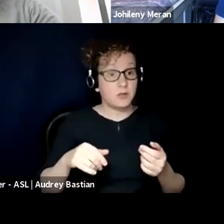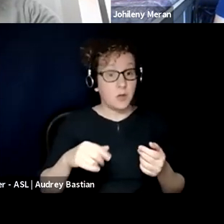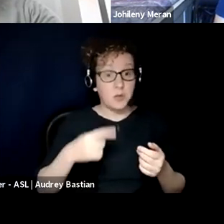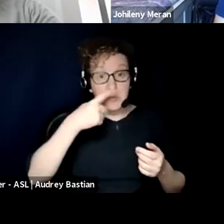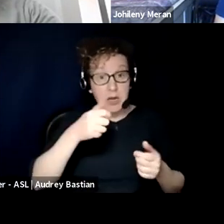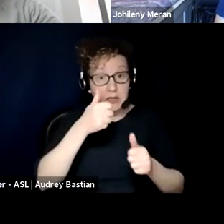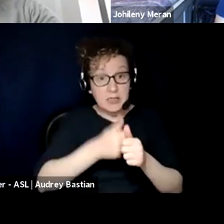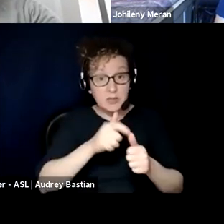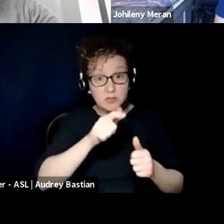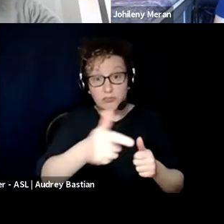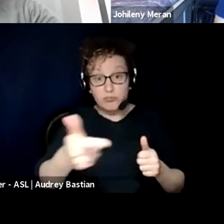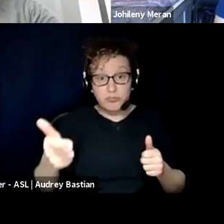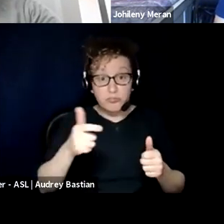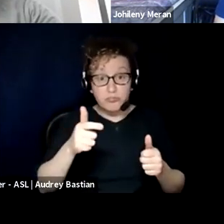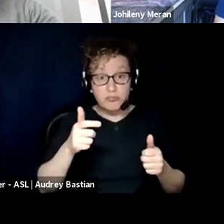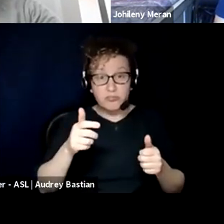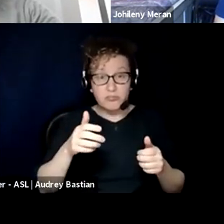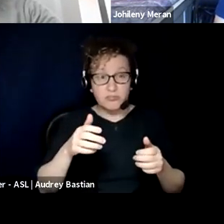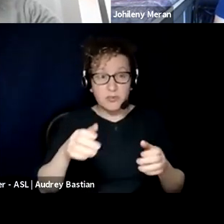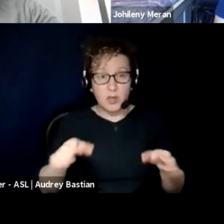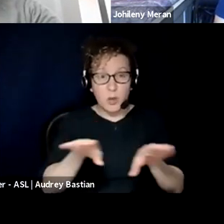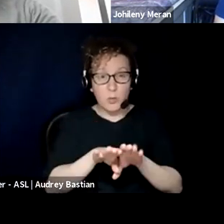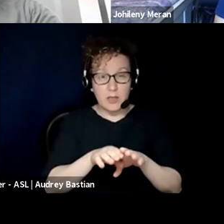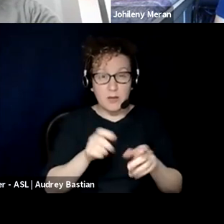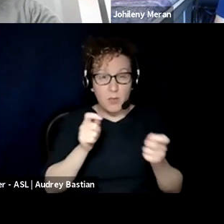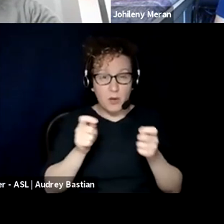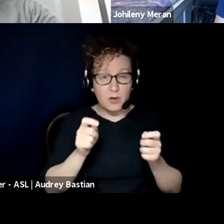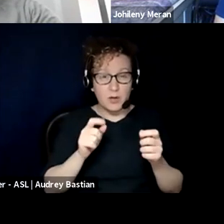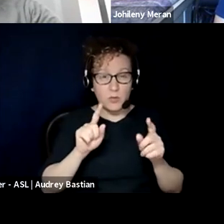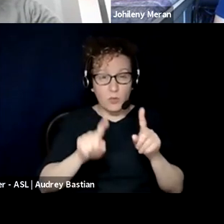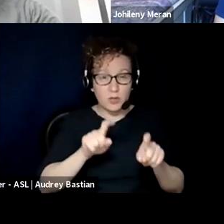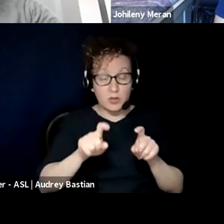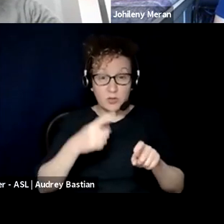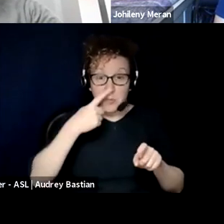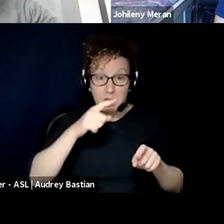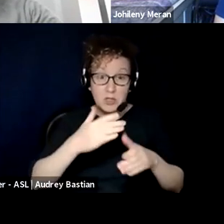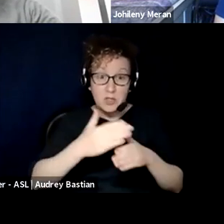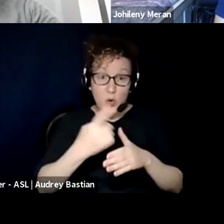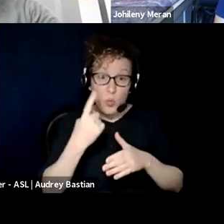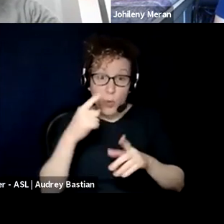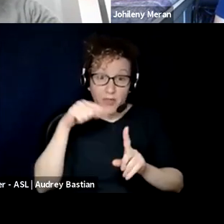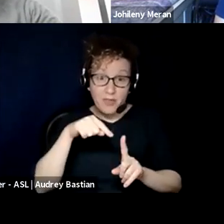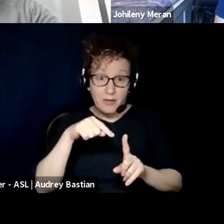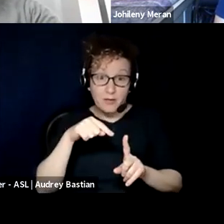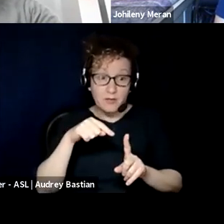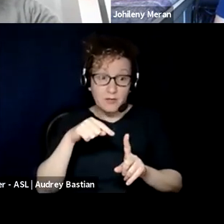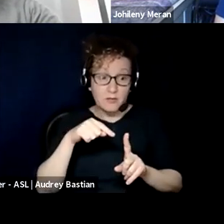closing the moderated question, could you share one thing, if nothing else that you